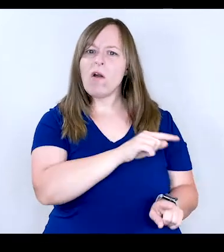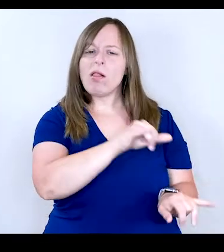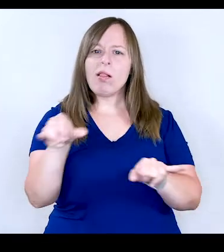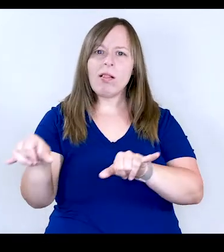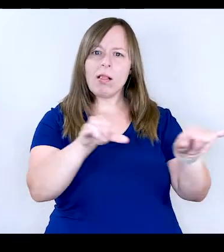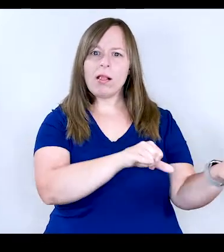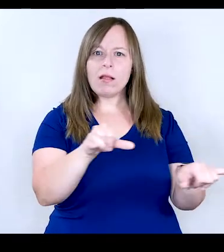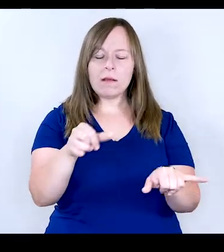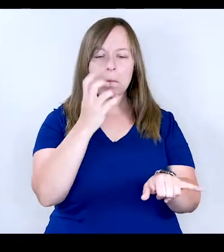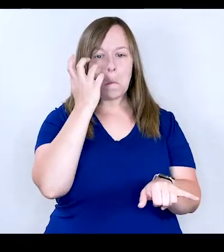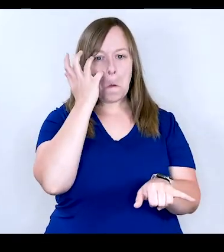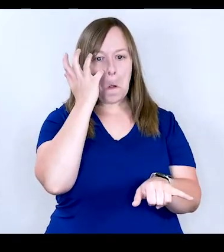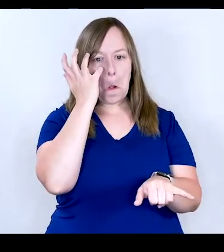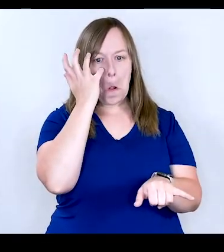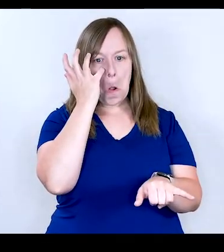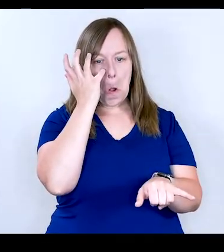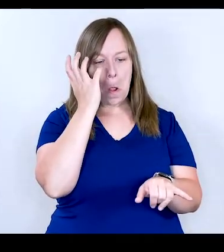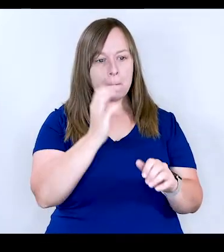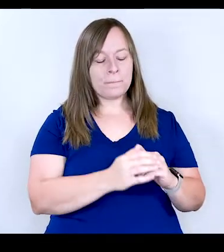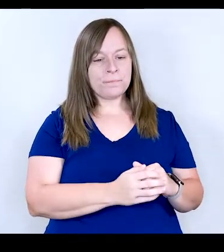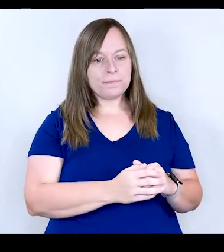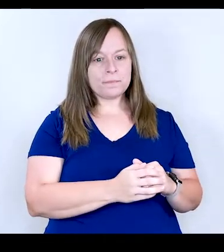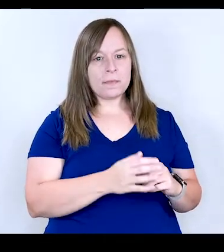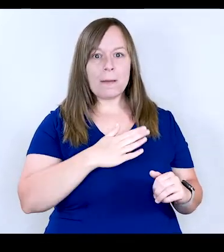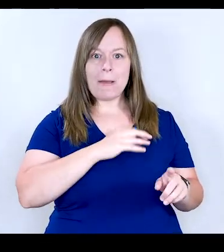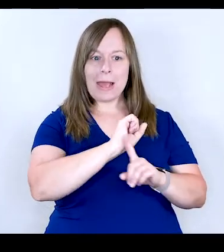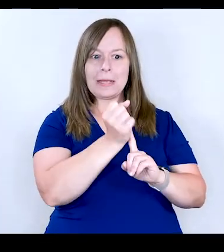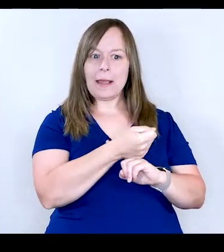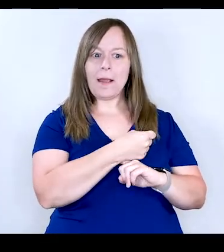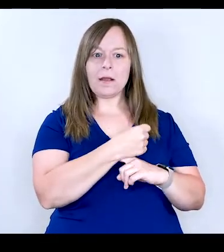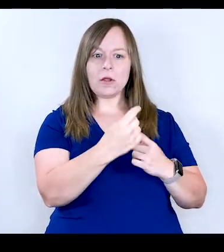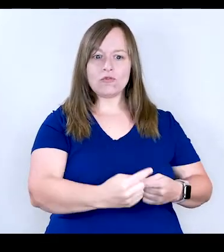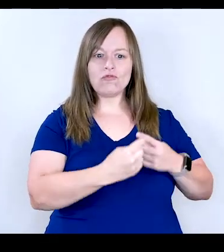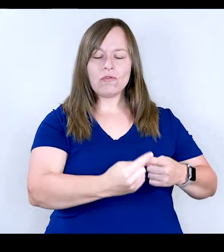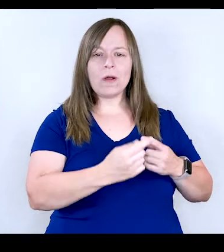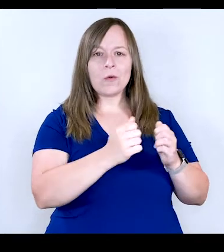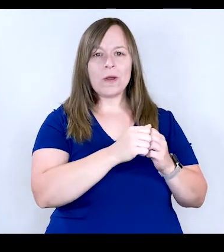they're quite dramatic. In my case I've really struggled with short-term memory